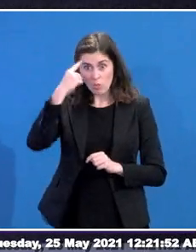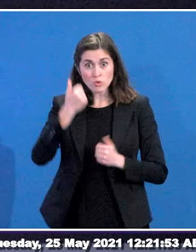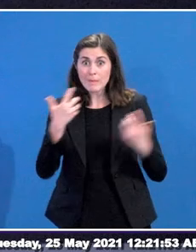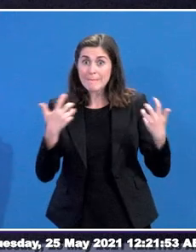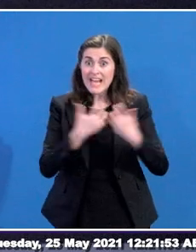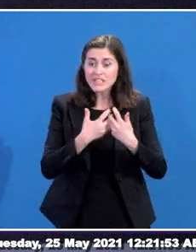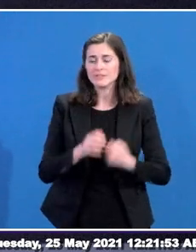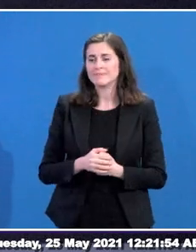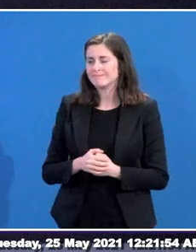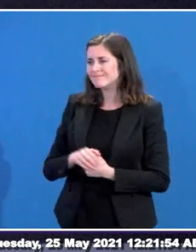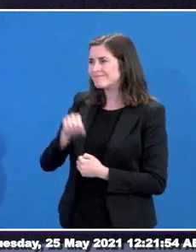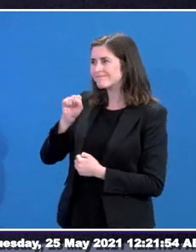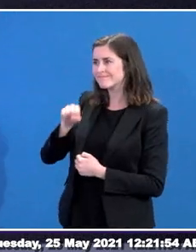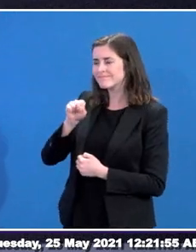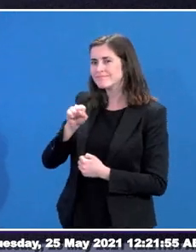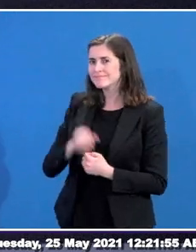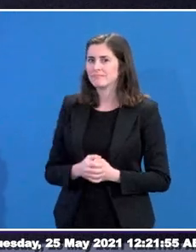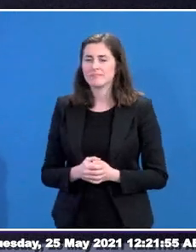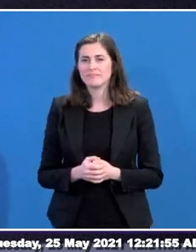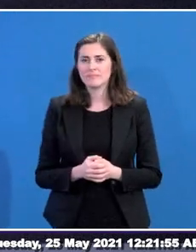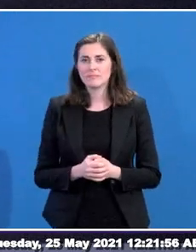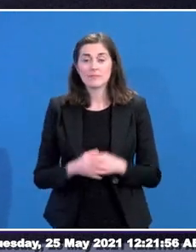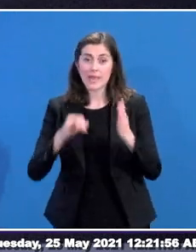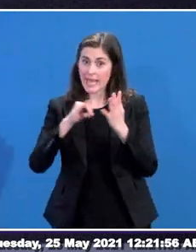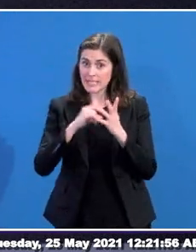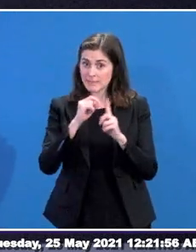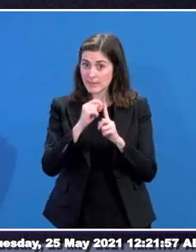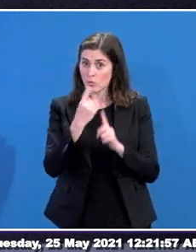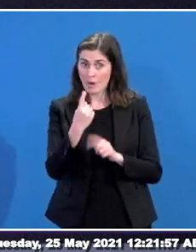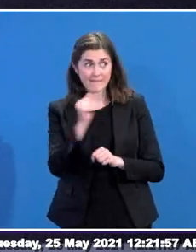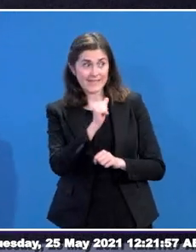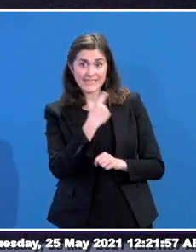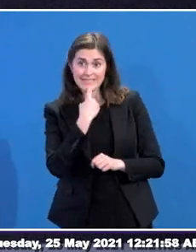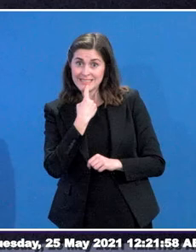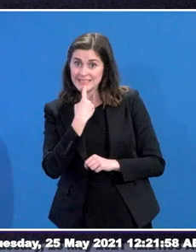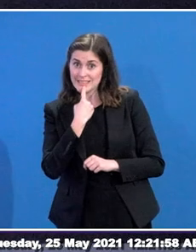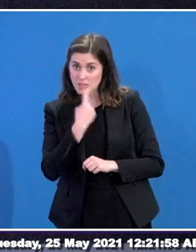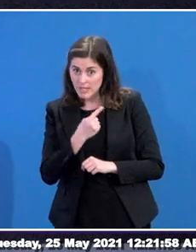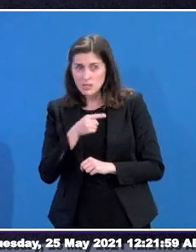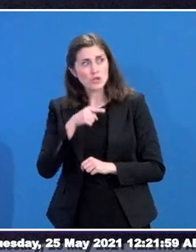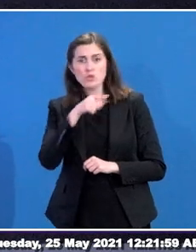And do you remember that he told you, SP1 told you he was your first port of call? SOPHIA: Yeah.